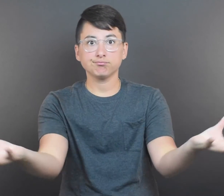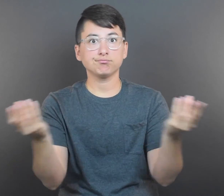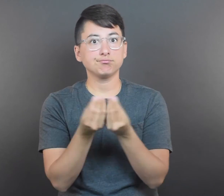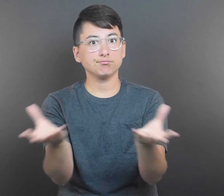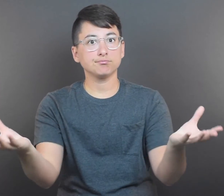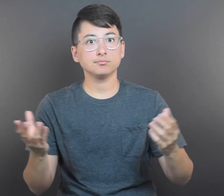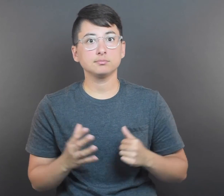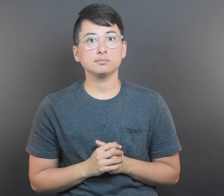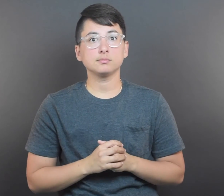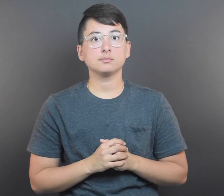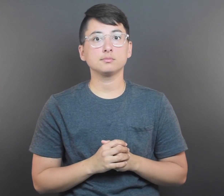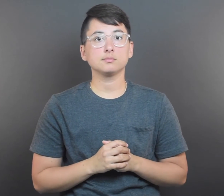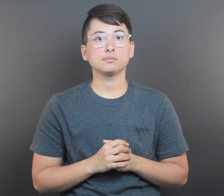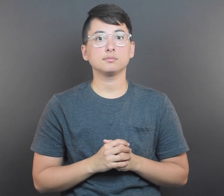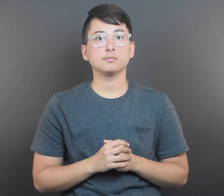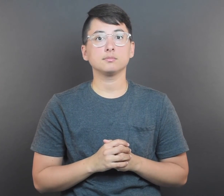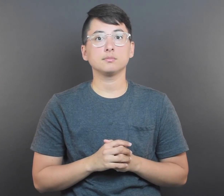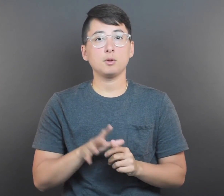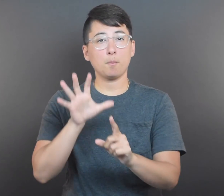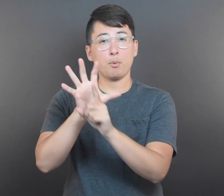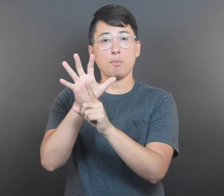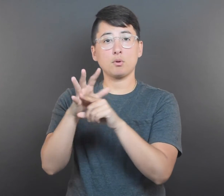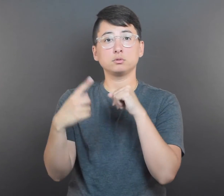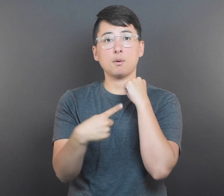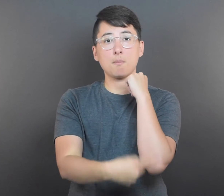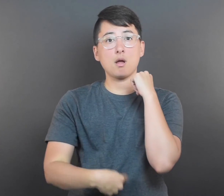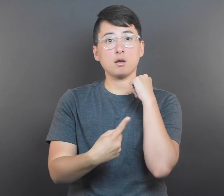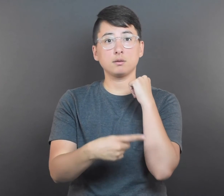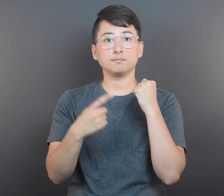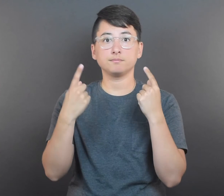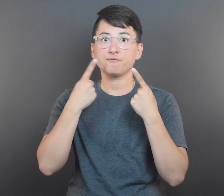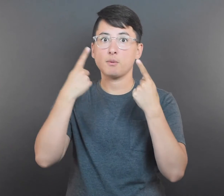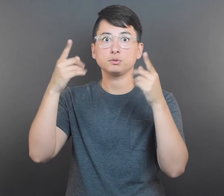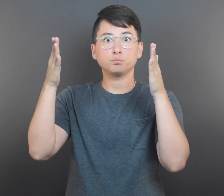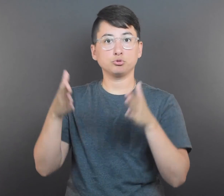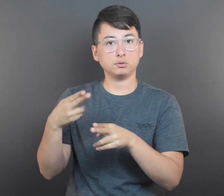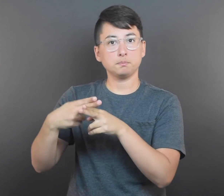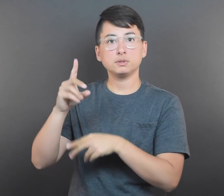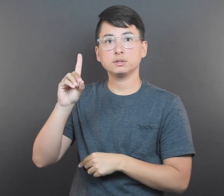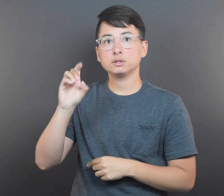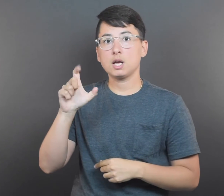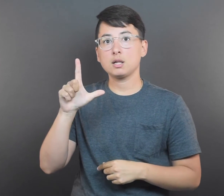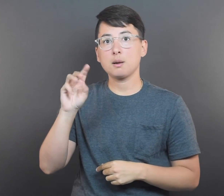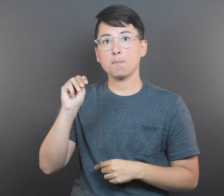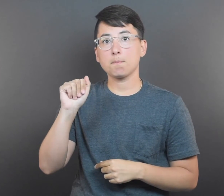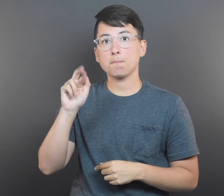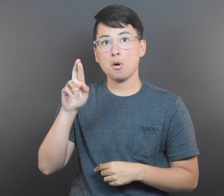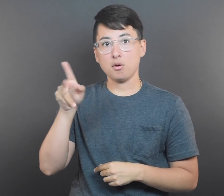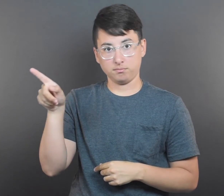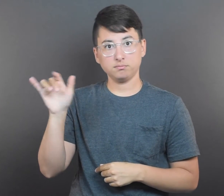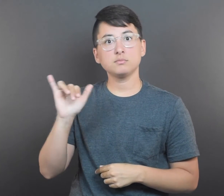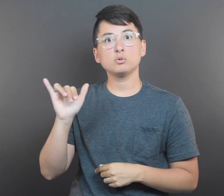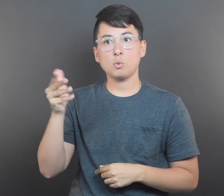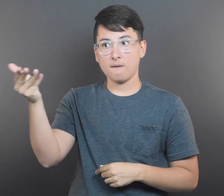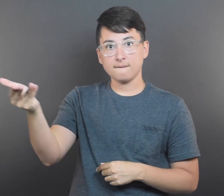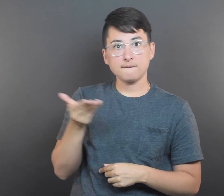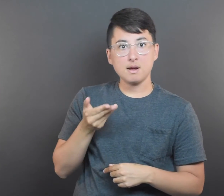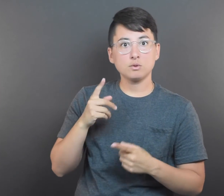a popular Somali celebrity, was also invited to the event to entertain the